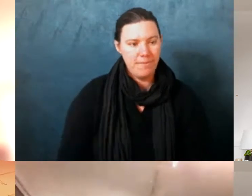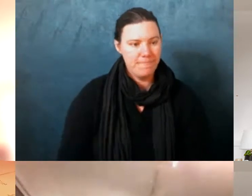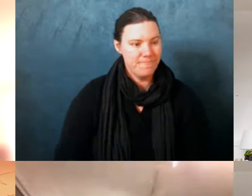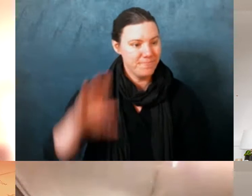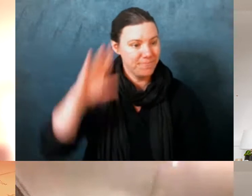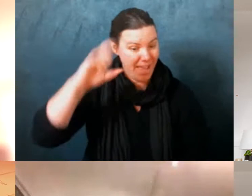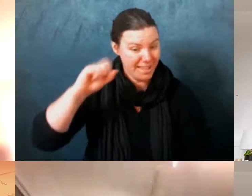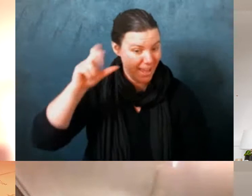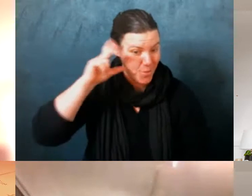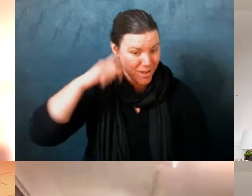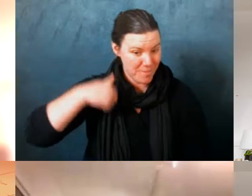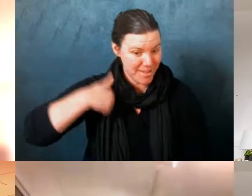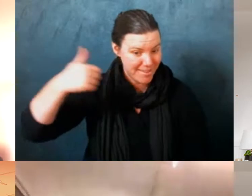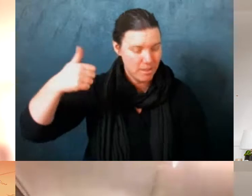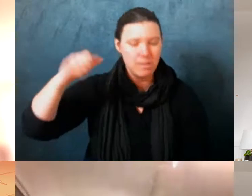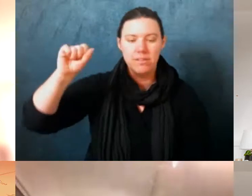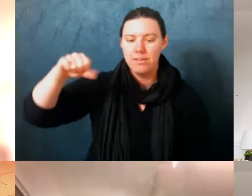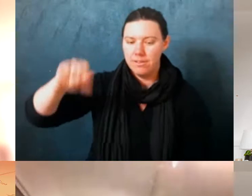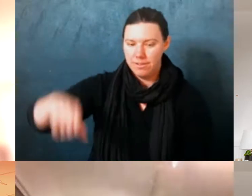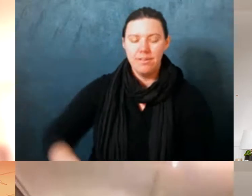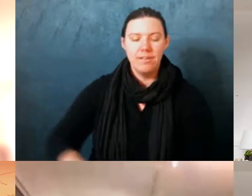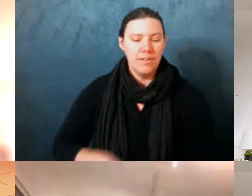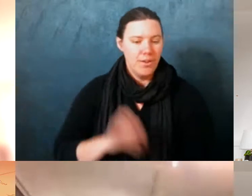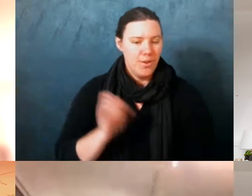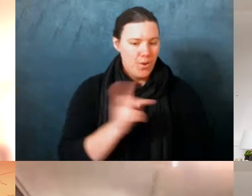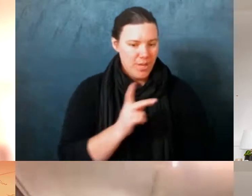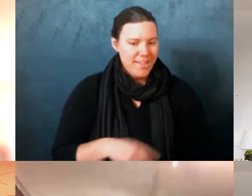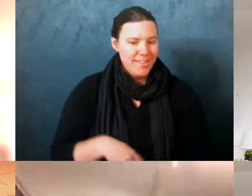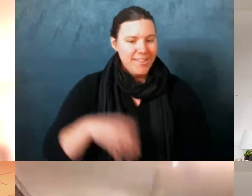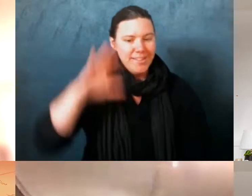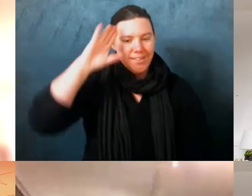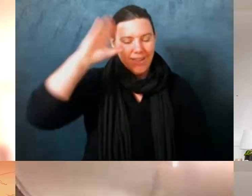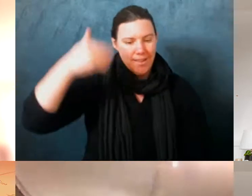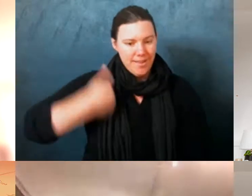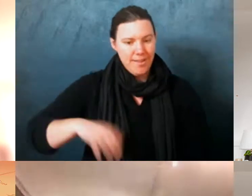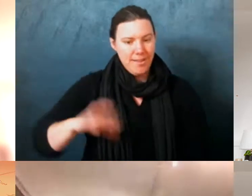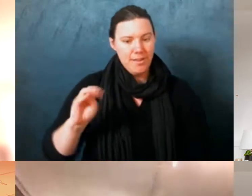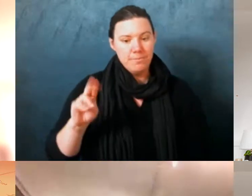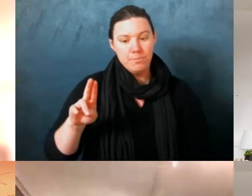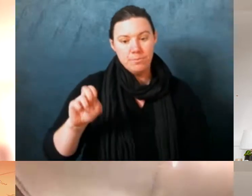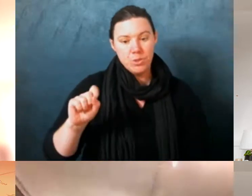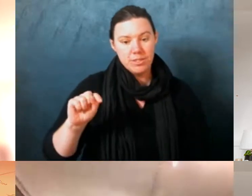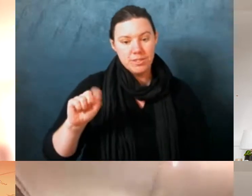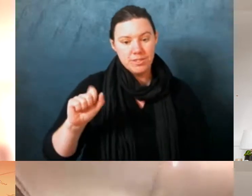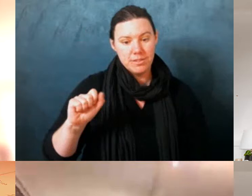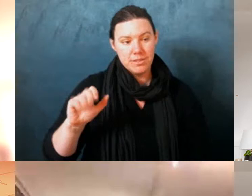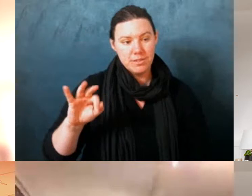[Ashley] Yes, we can. Okay. My name is Mustafa. I'm the vice president of Iraqi Arab Health Board,